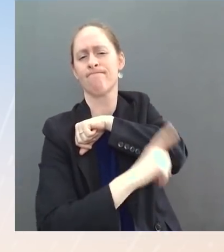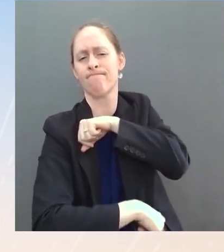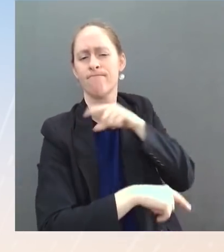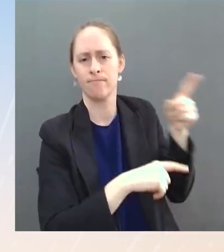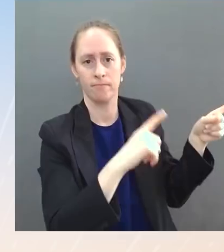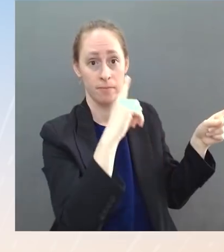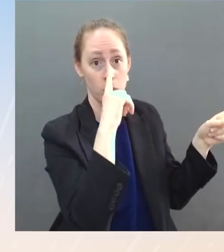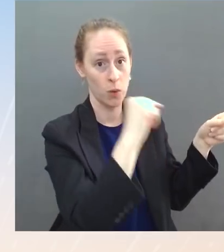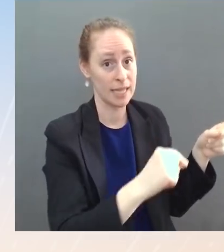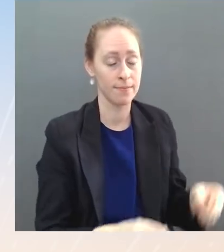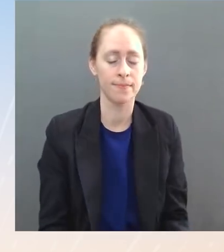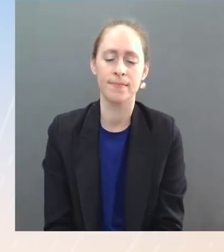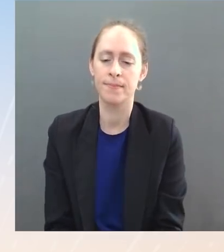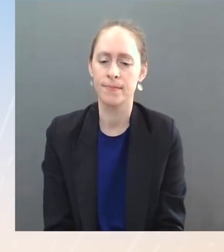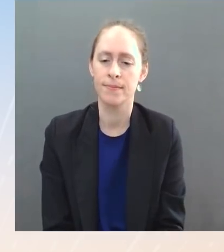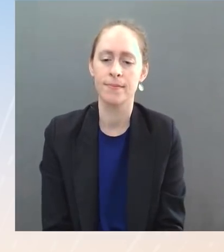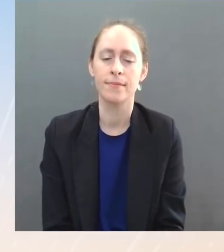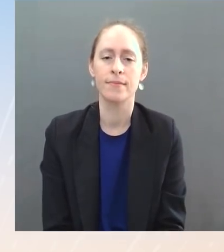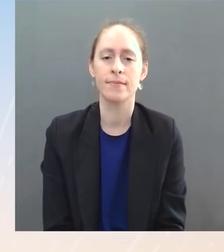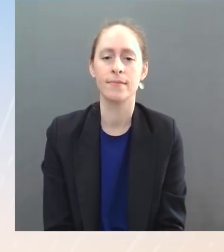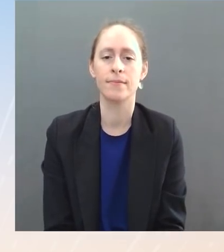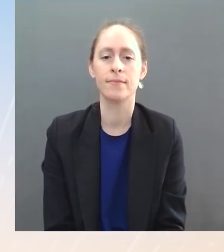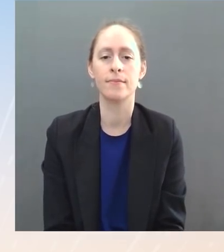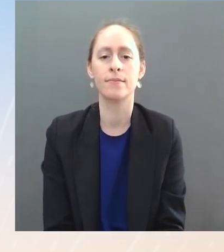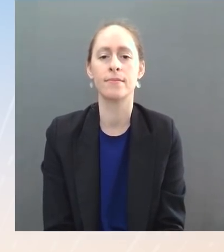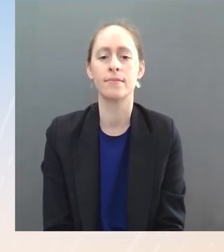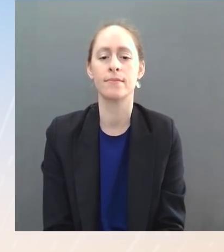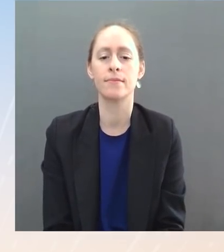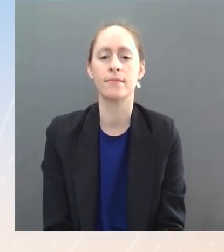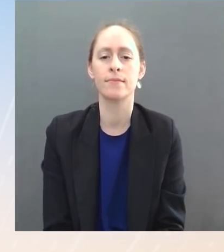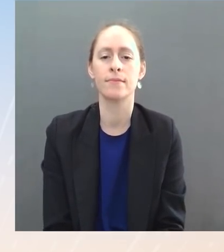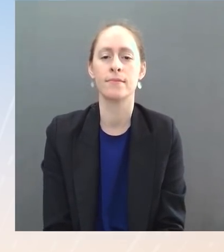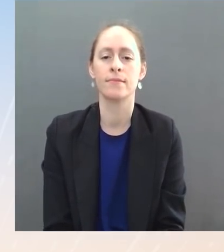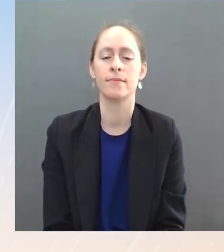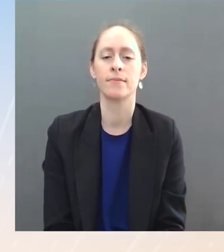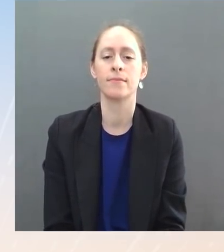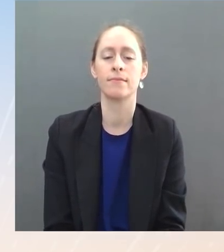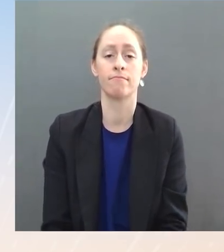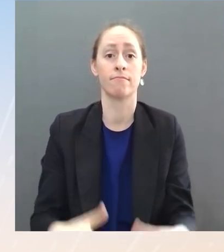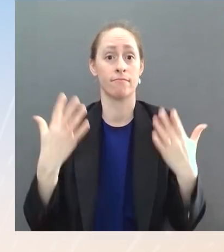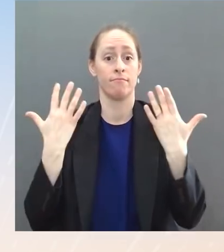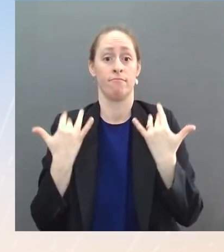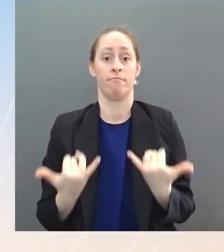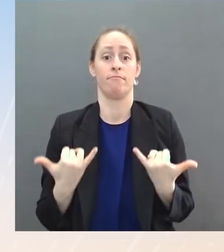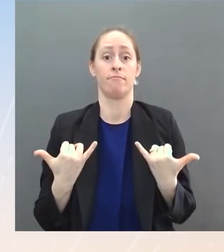and where we think we are going. Russia launched its invasion of Ukraine more than a month ago.